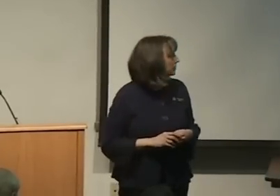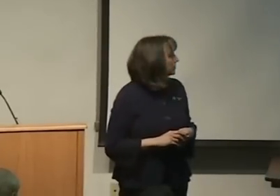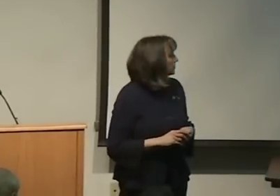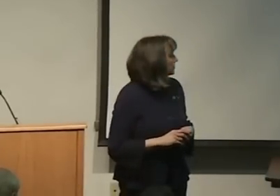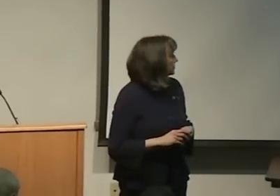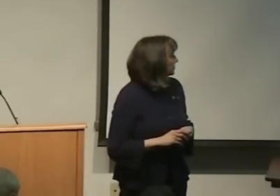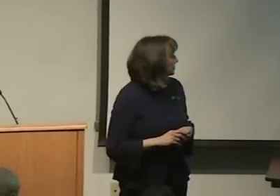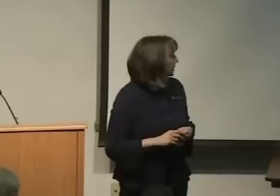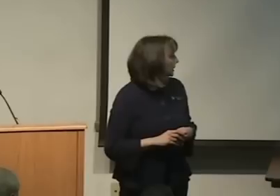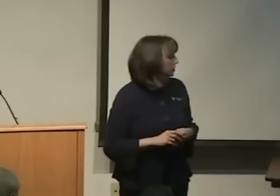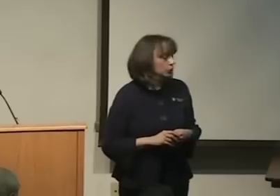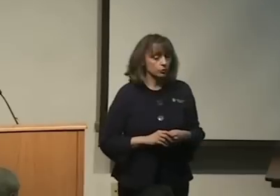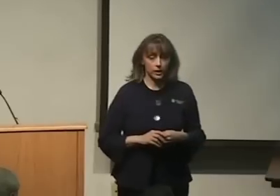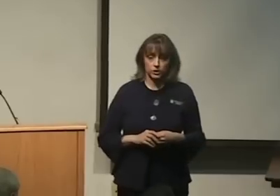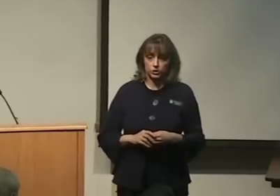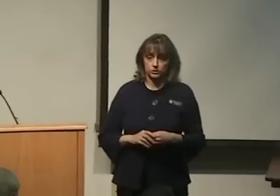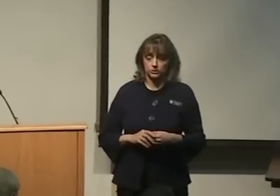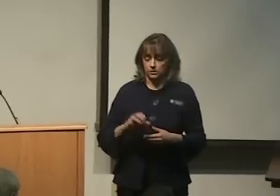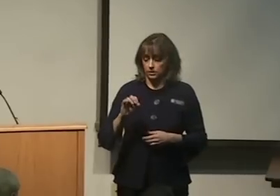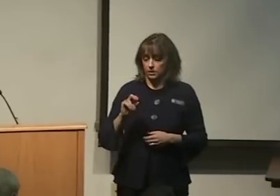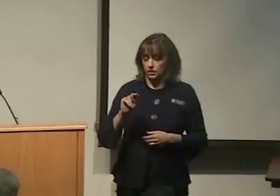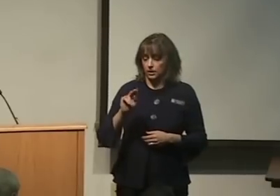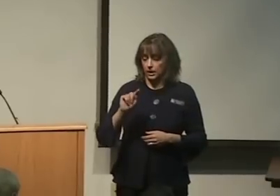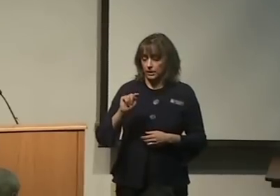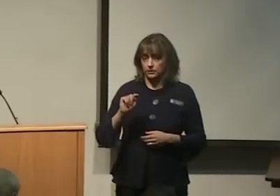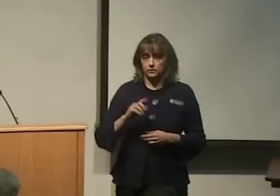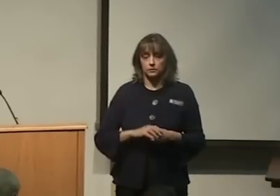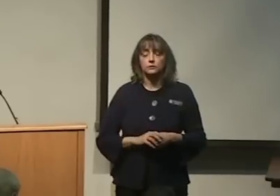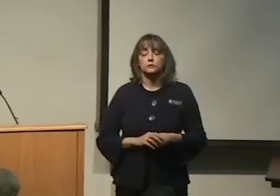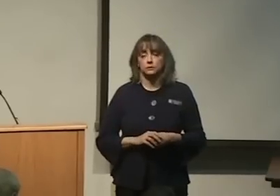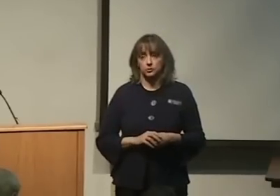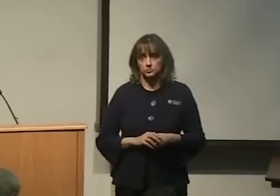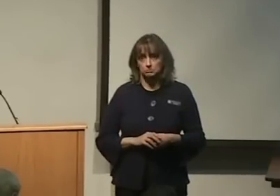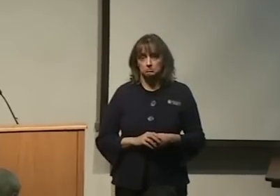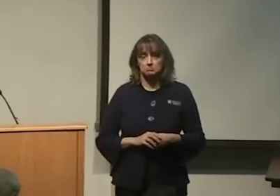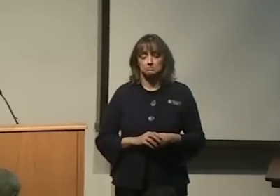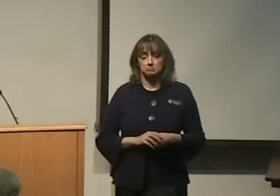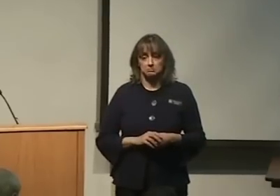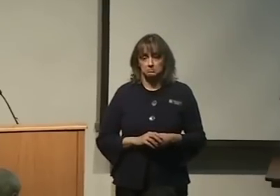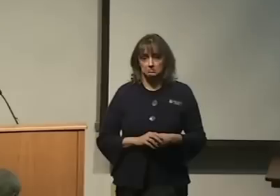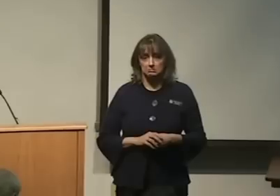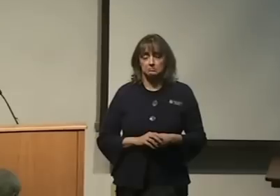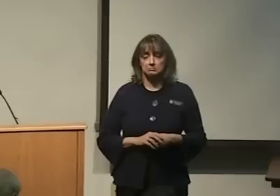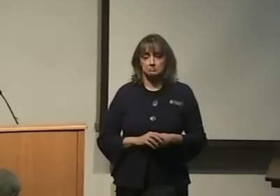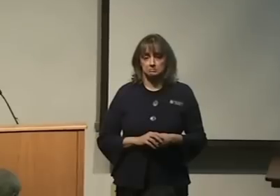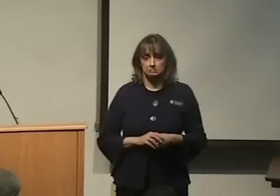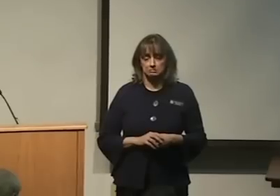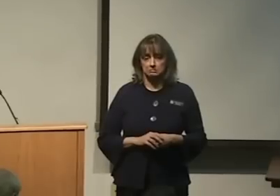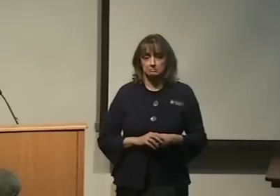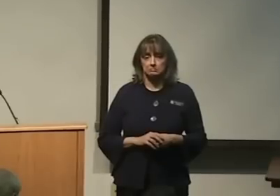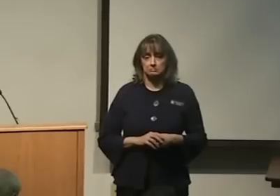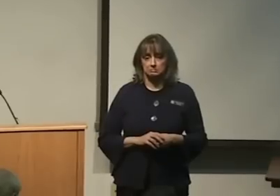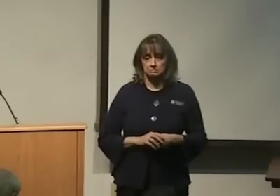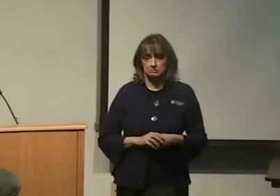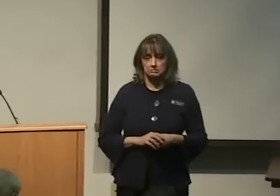about how the courses related to each other? Okay, well, you teach Fuko I don't have to. No, it's going to take more than one class to get Fuko.